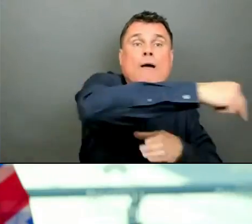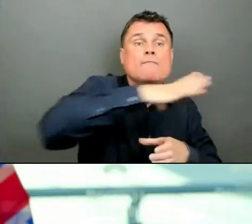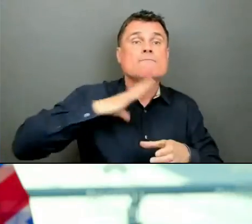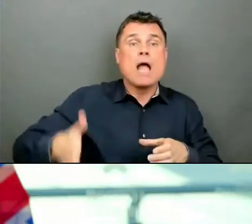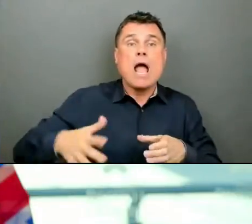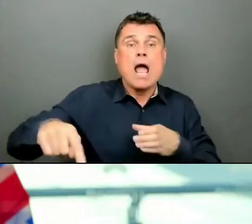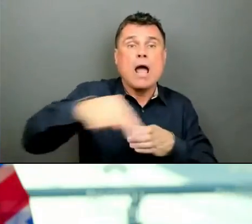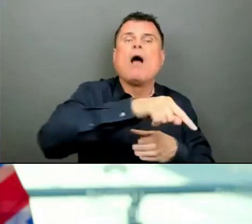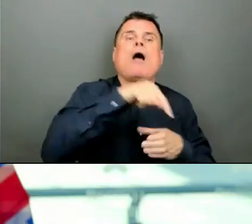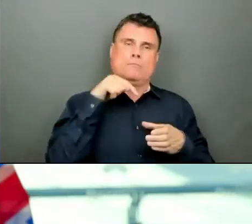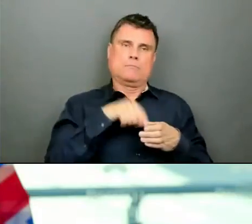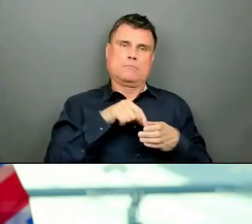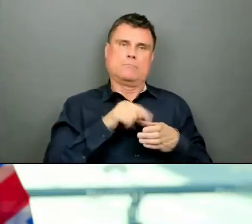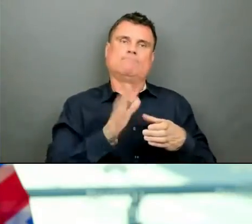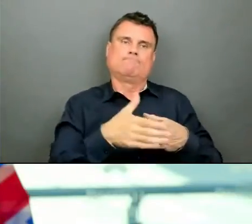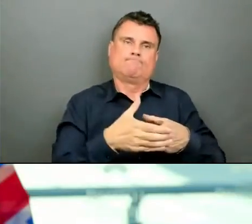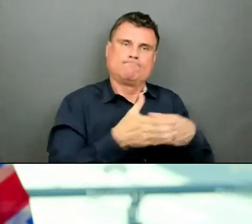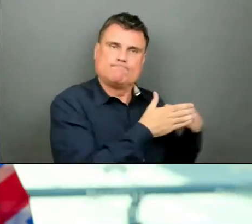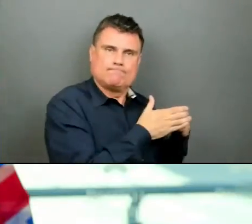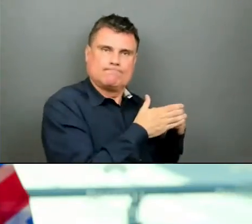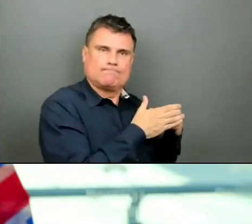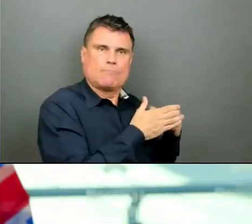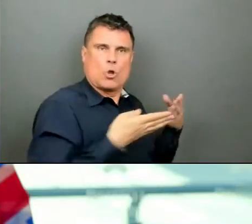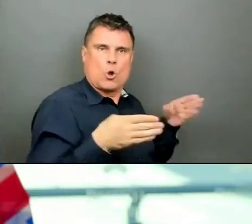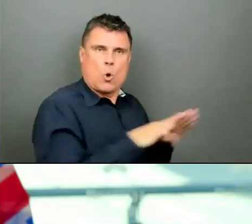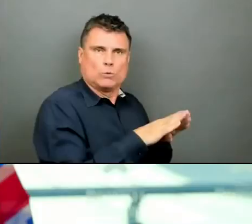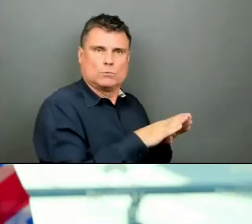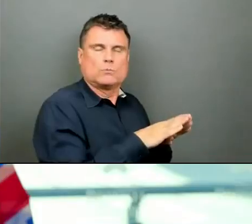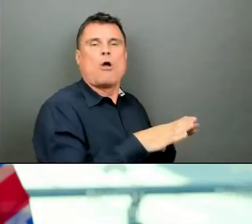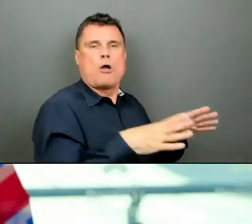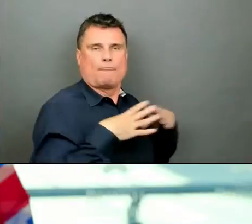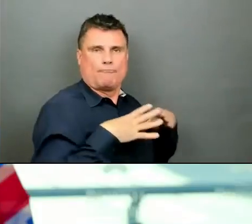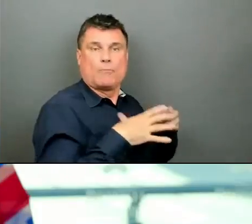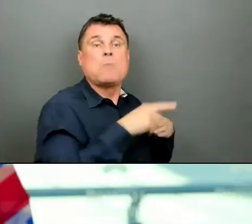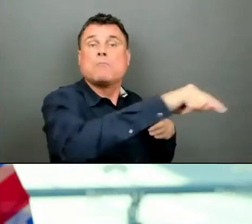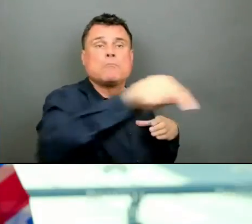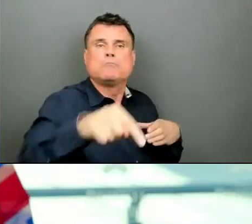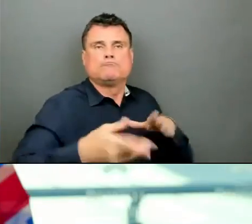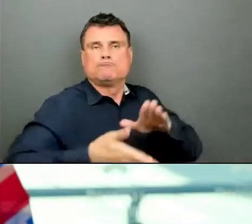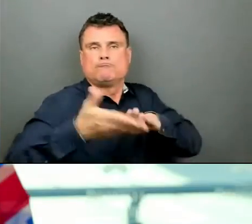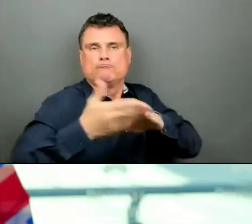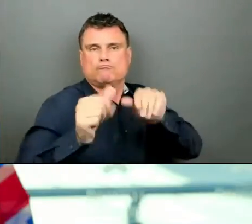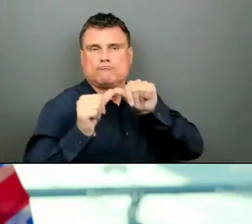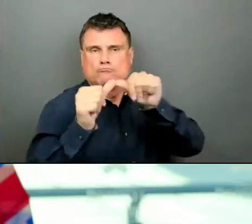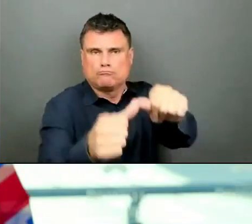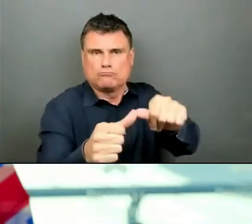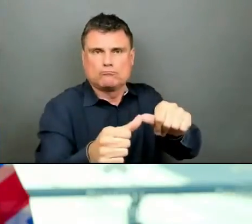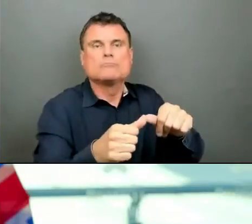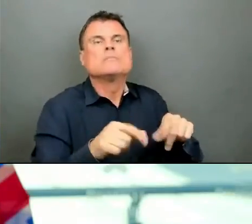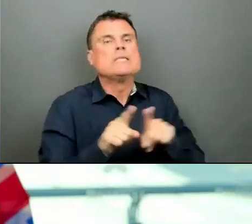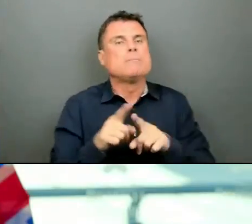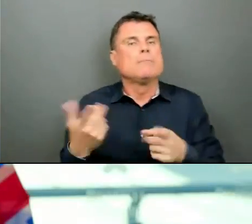site that may need to be off for a period of time. We also are working closely with protocols to